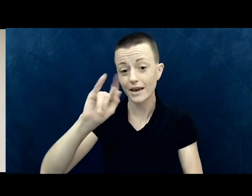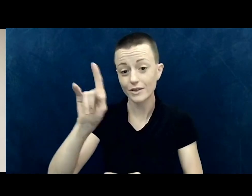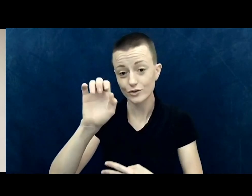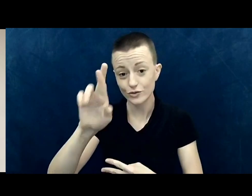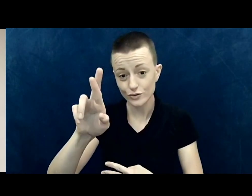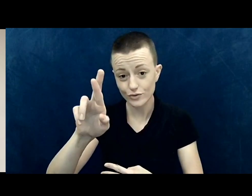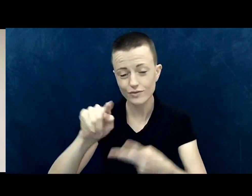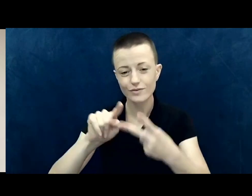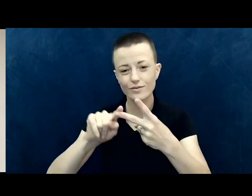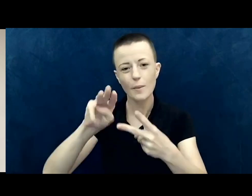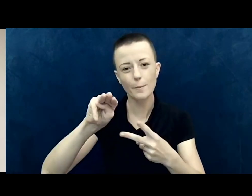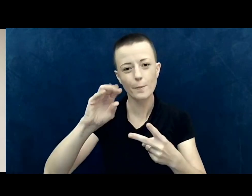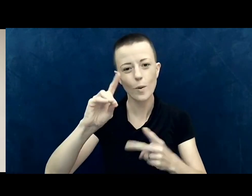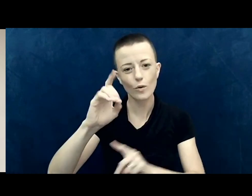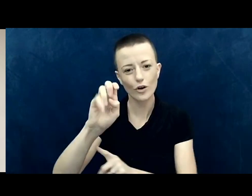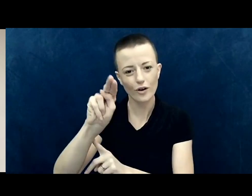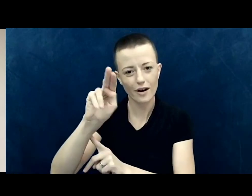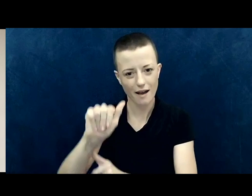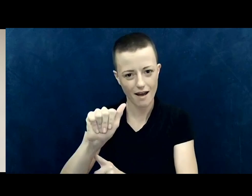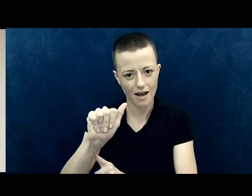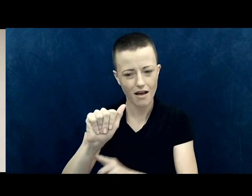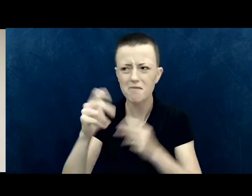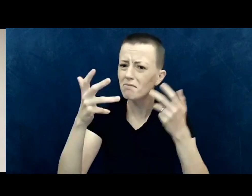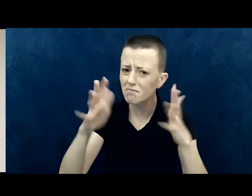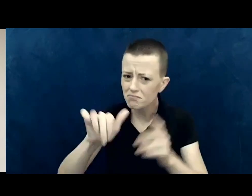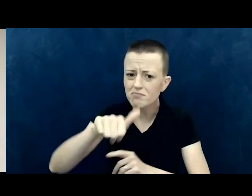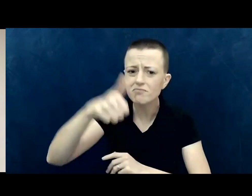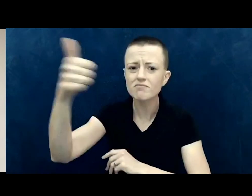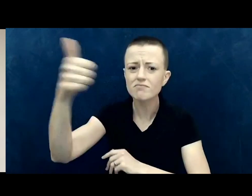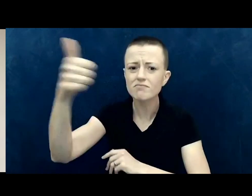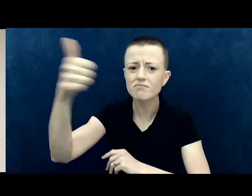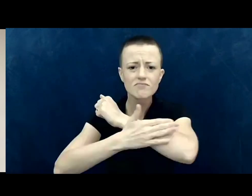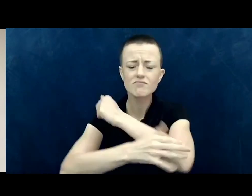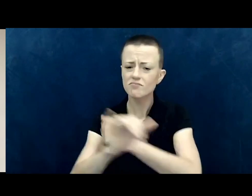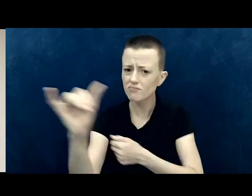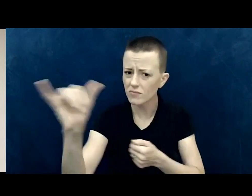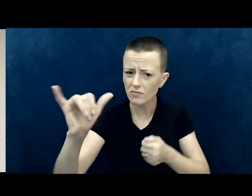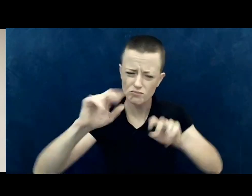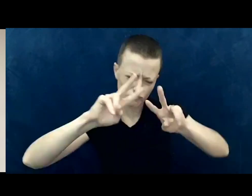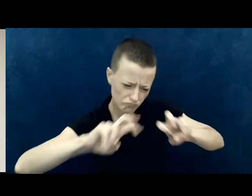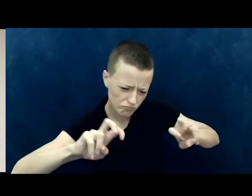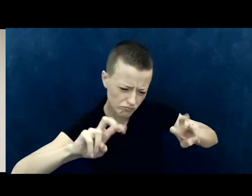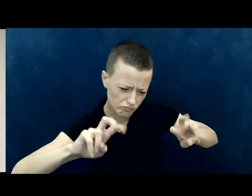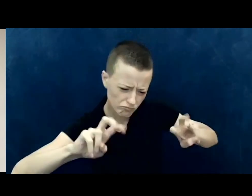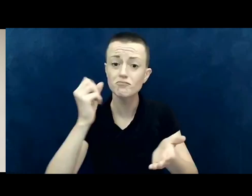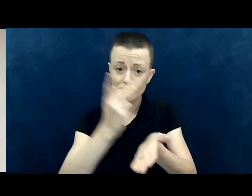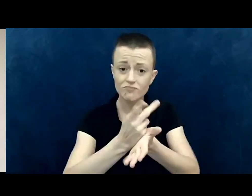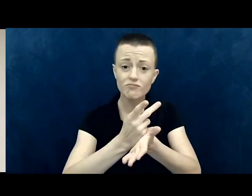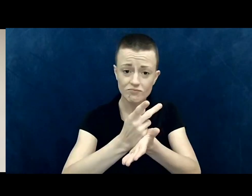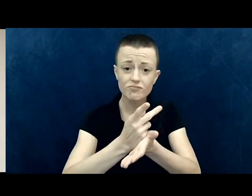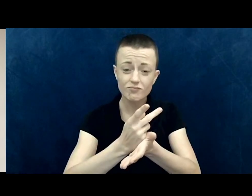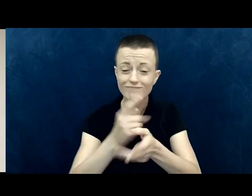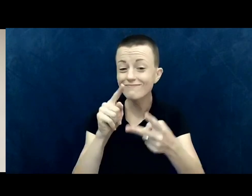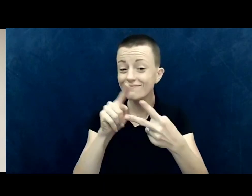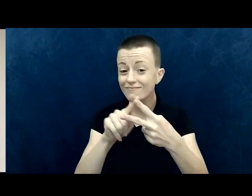These are both a two-dose schedule vaccination - with an interval time of at least 21 days between